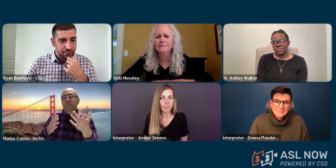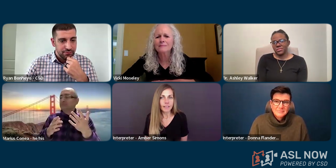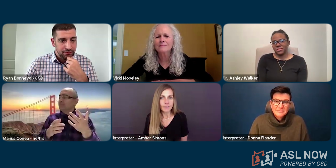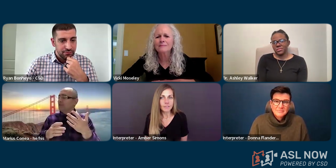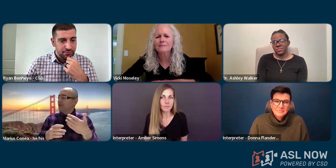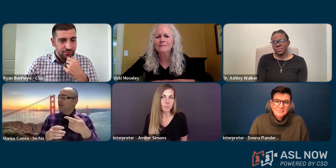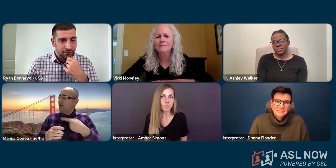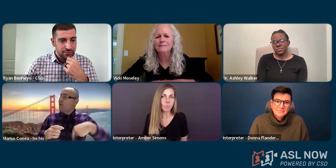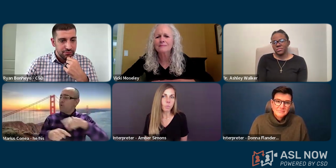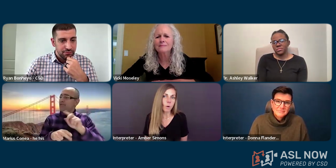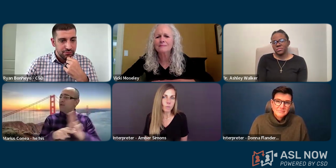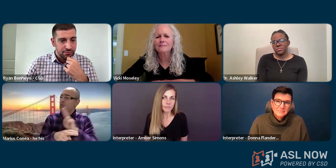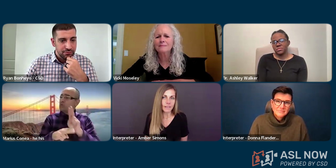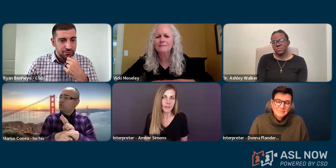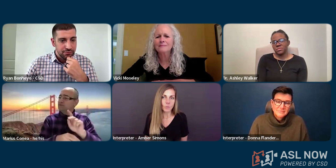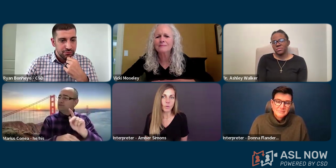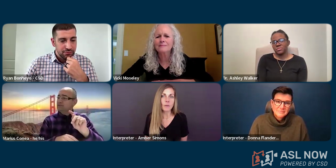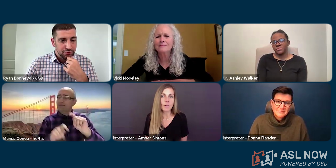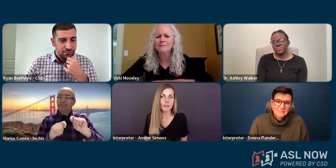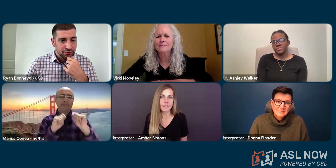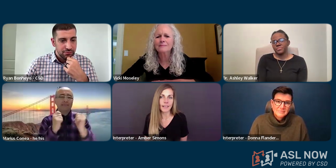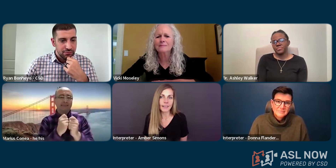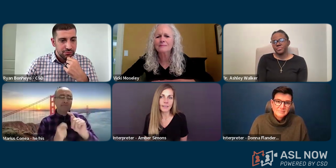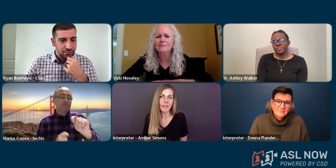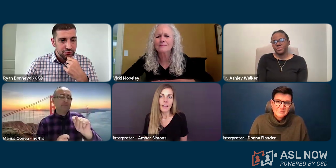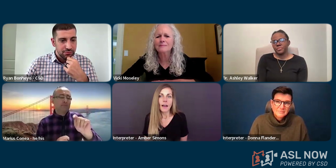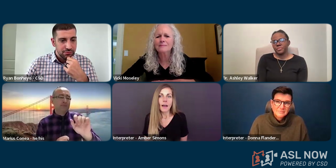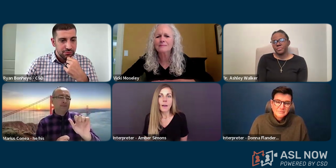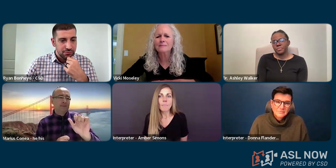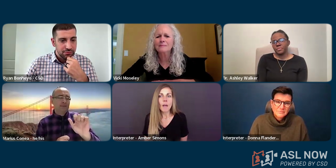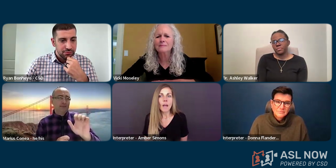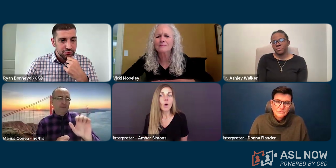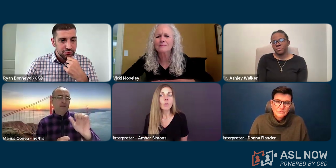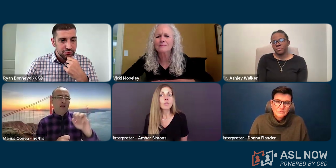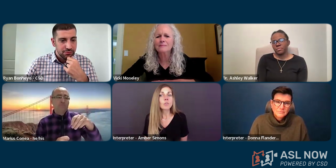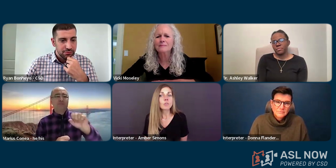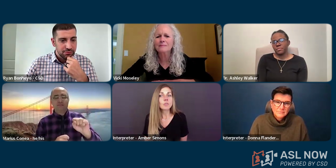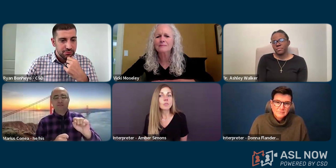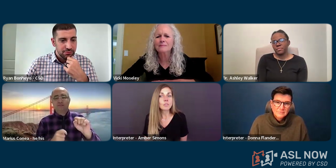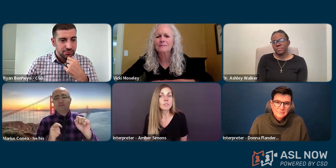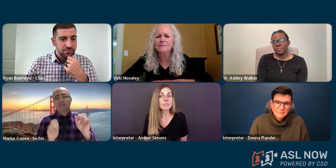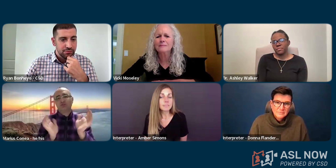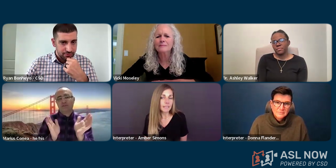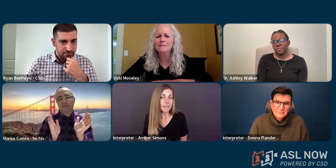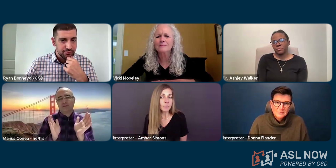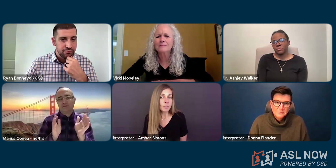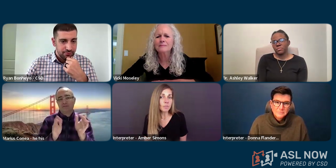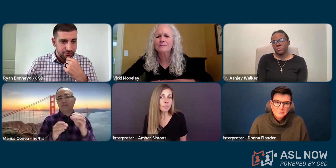things of what was said or what they want to say. I also use Teams.